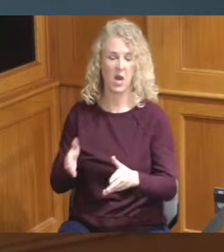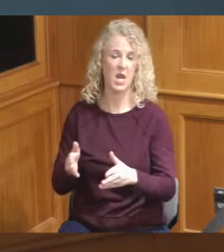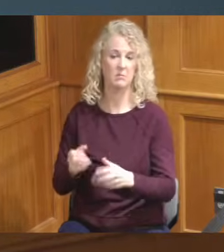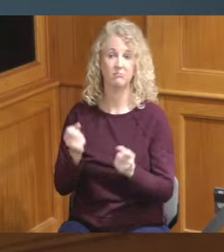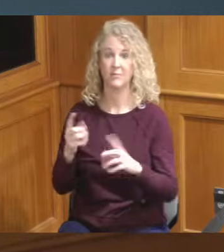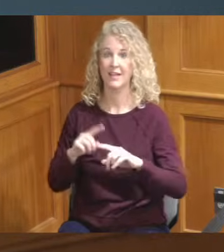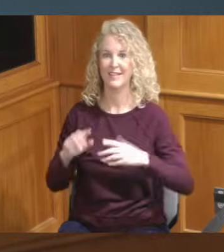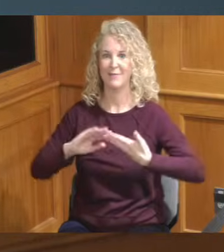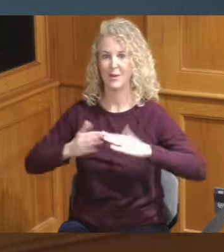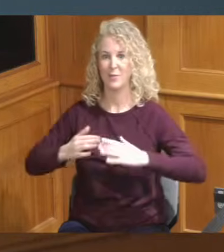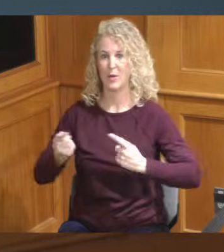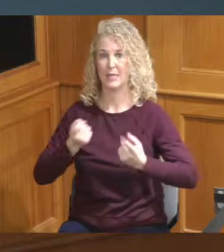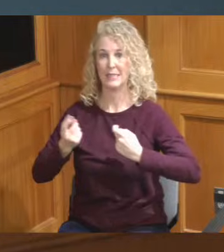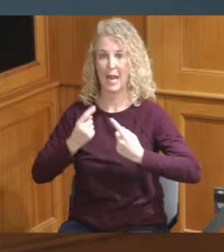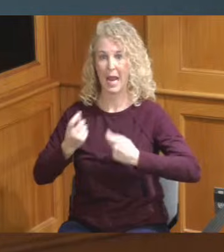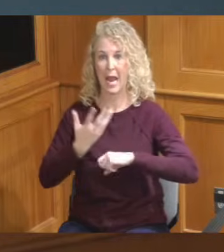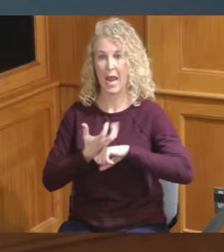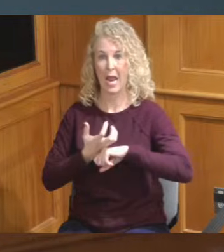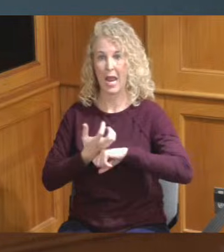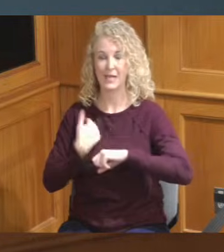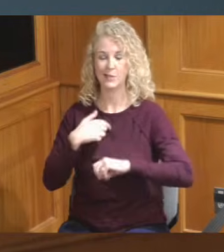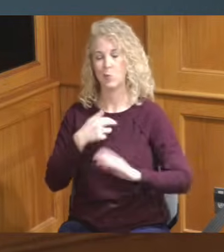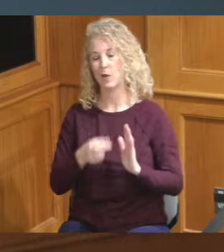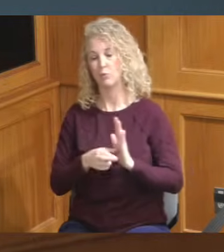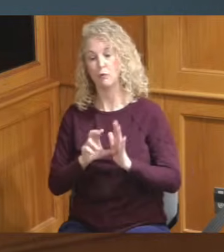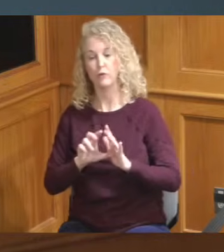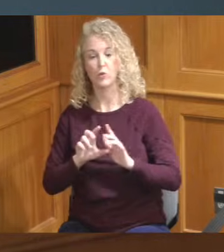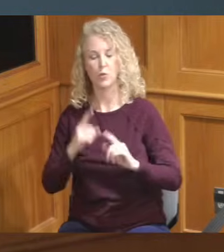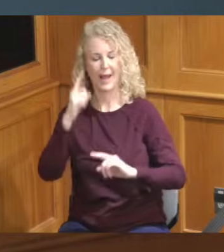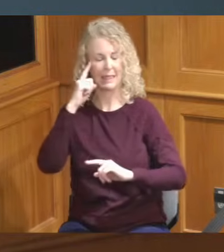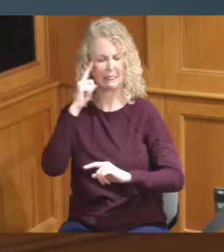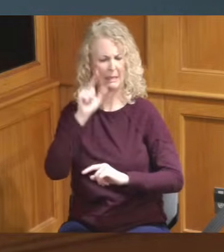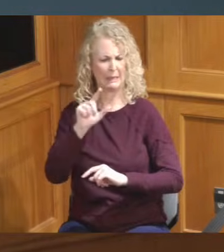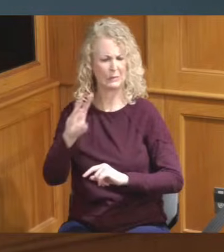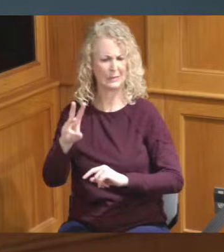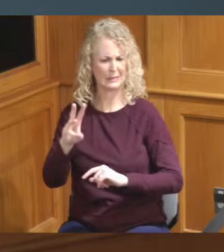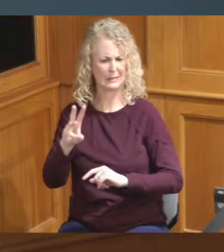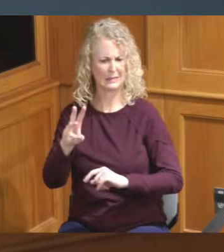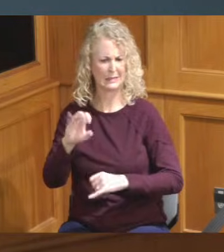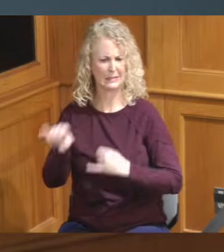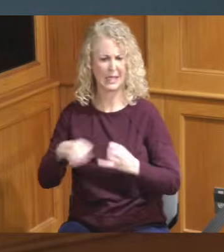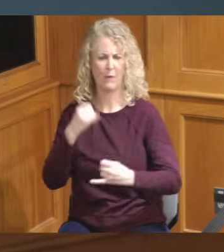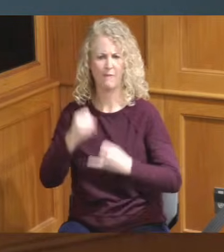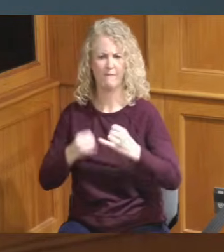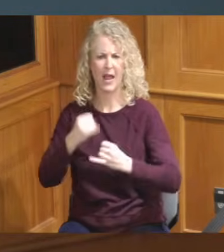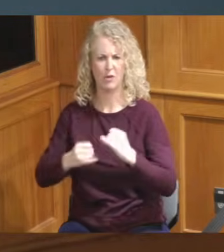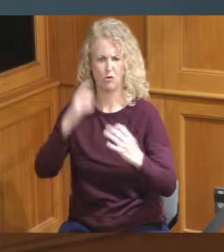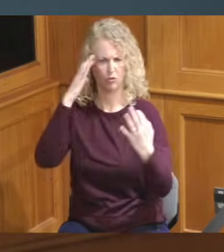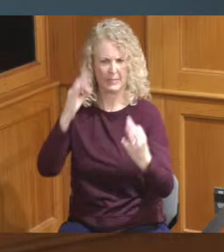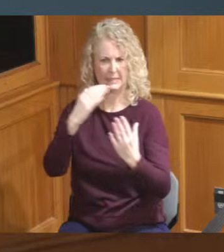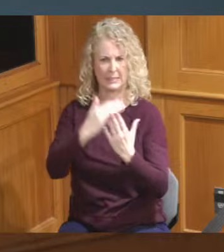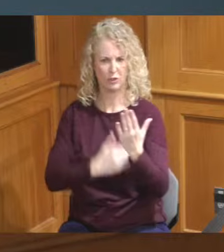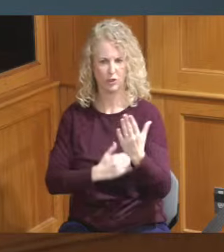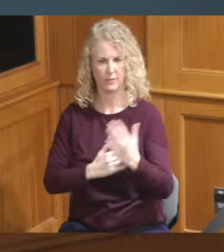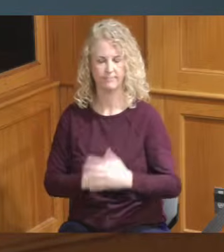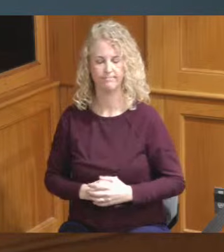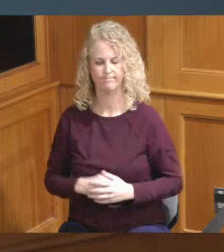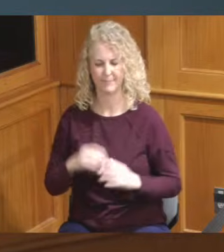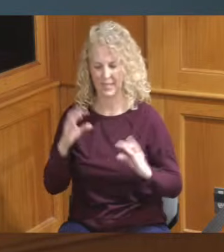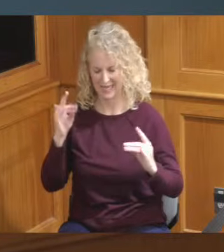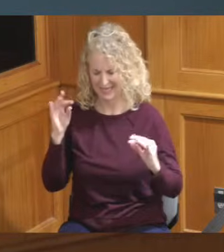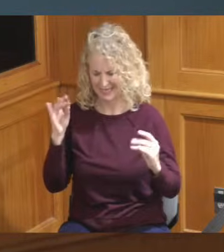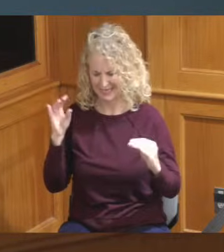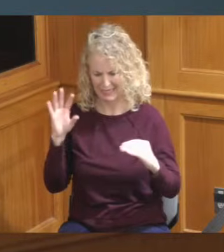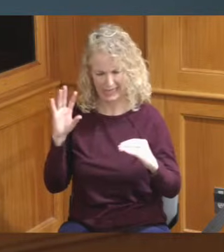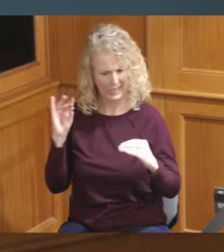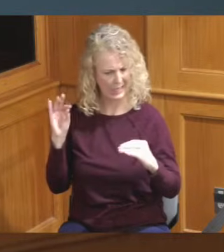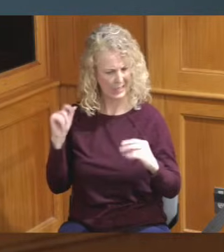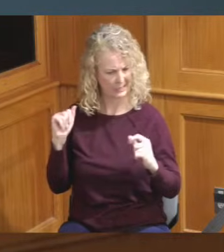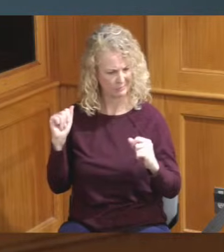have come forth and we'll be reviewing I believe on the 26th the final list that we have and I